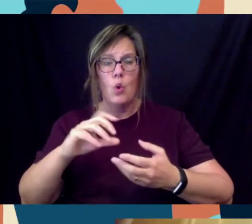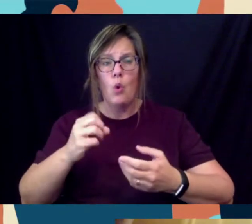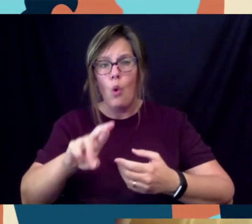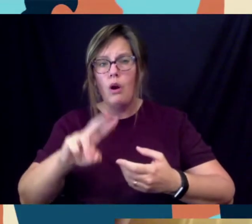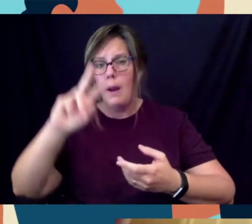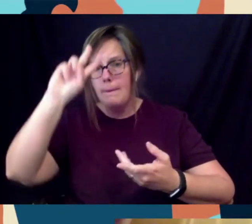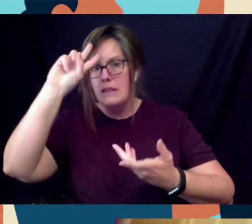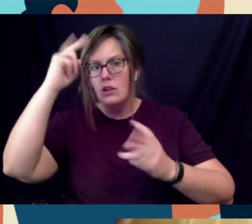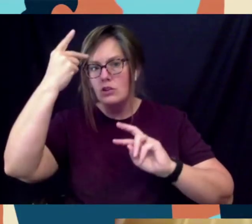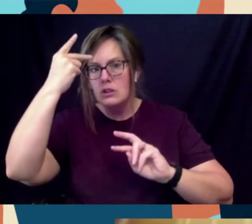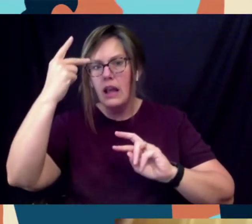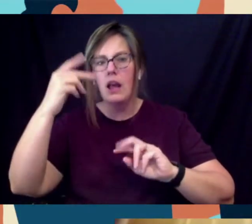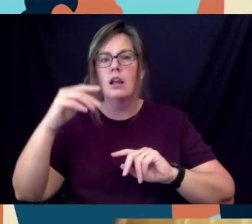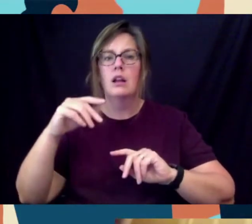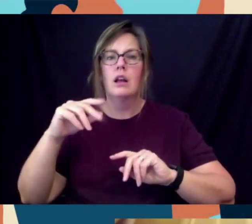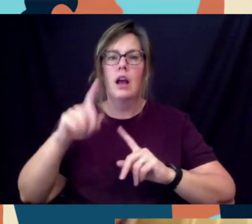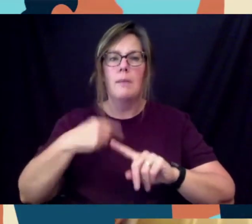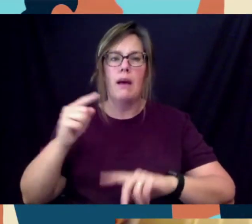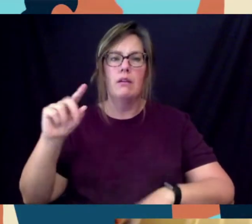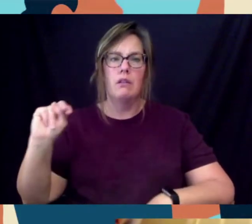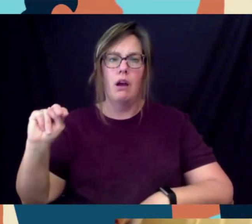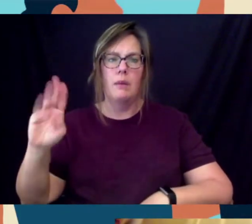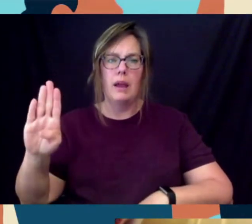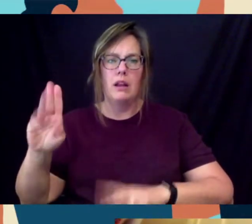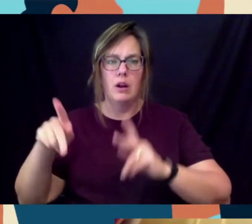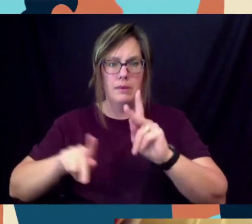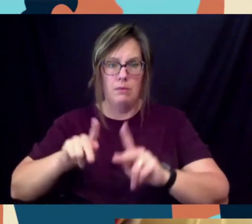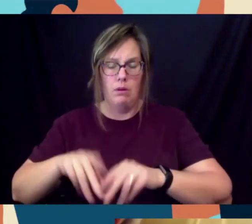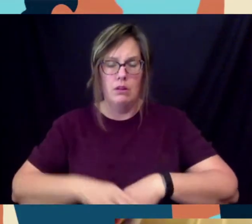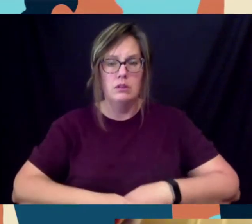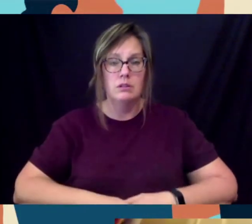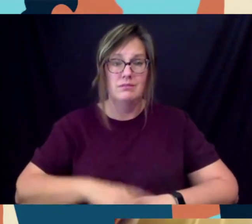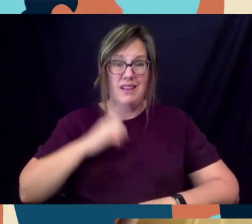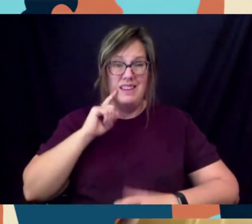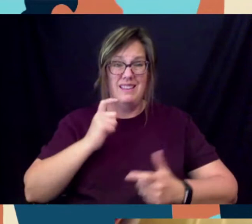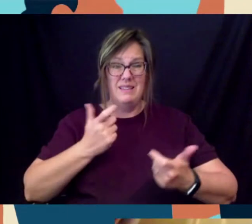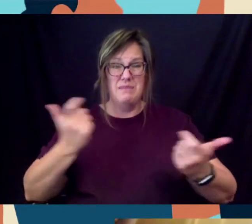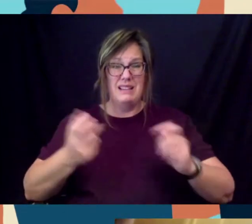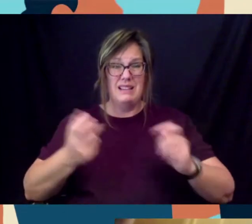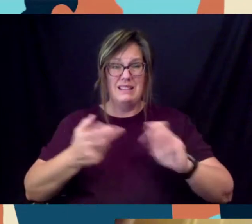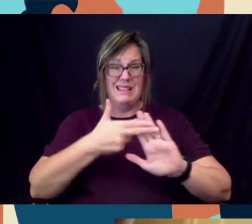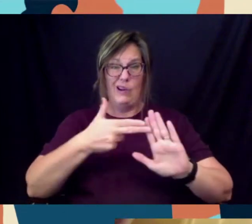um i think one of the biggest stereotypes about non-binary people is that we are all assigned